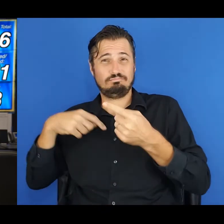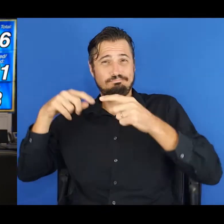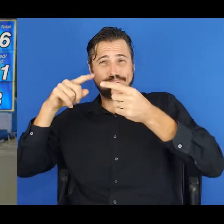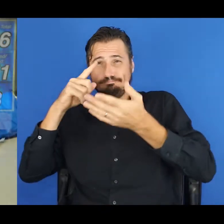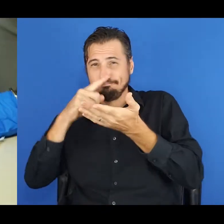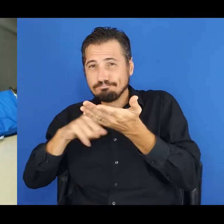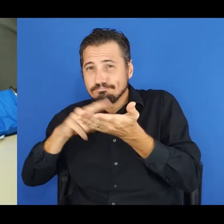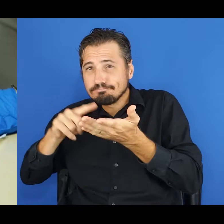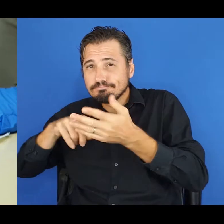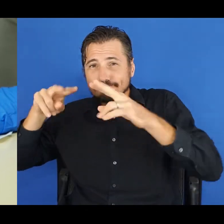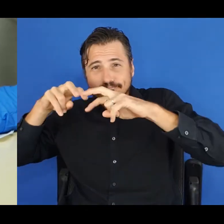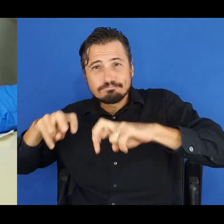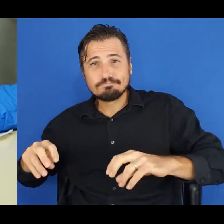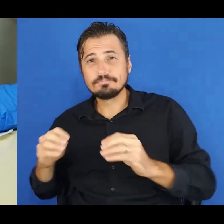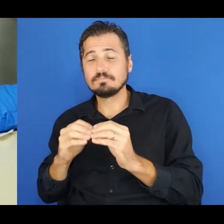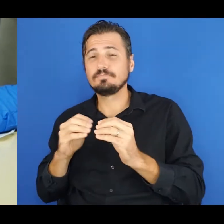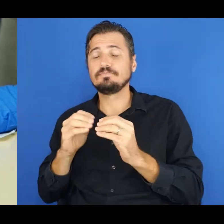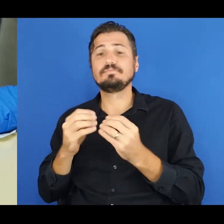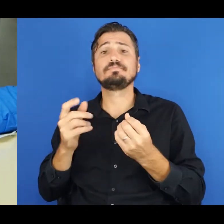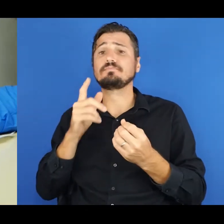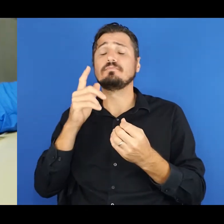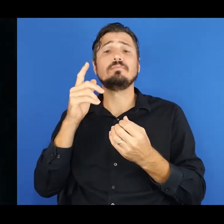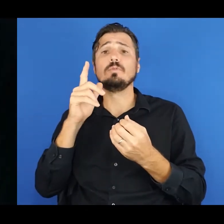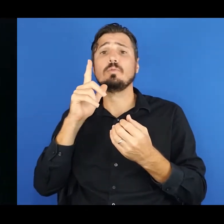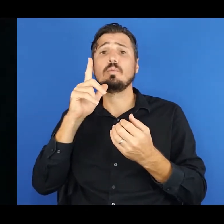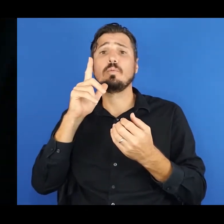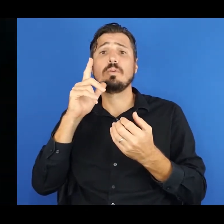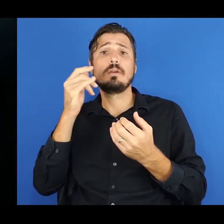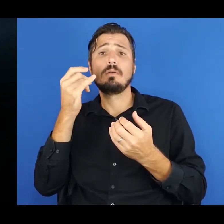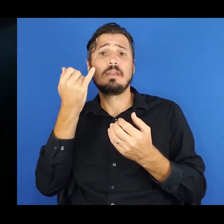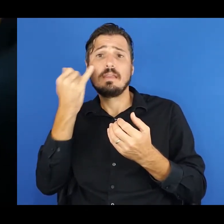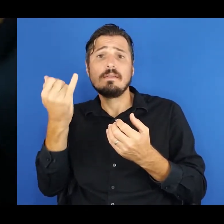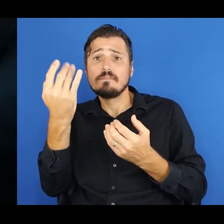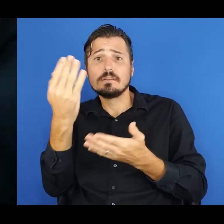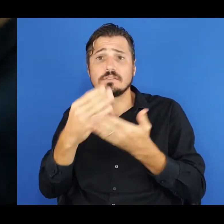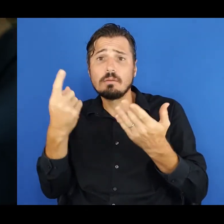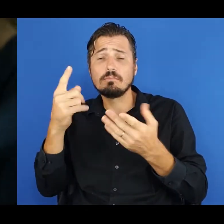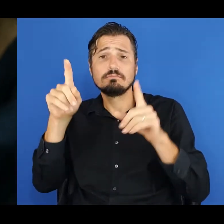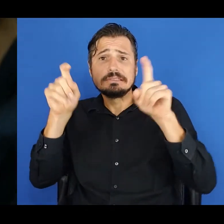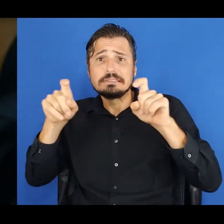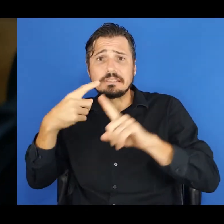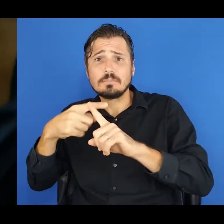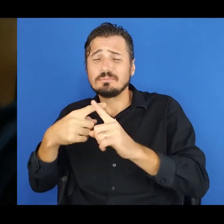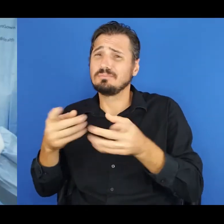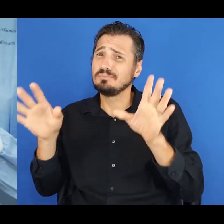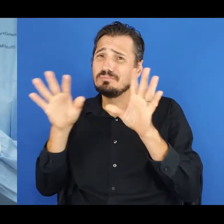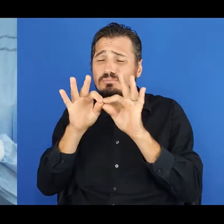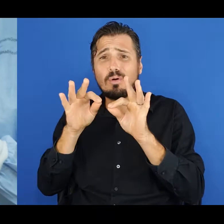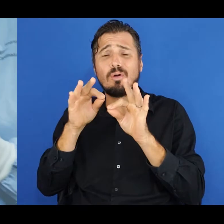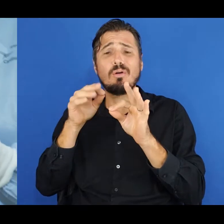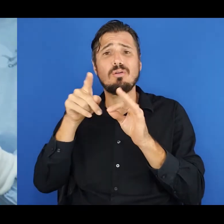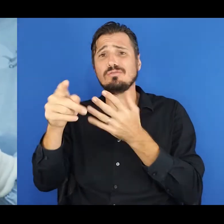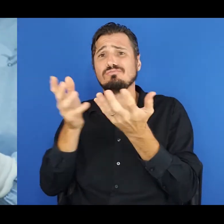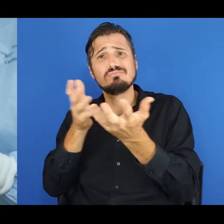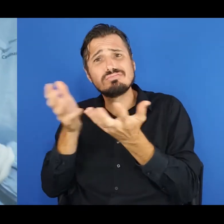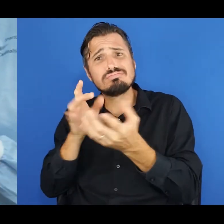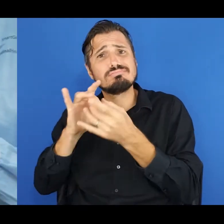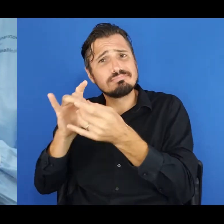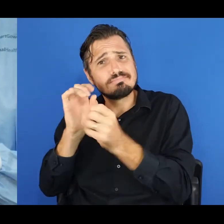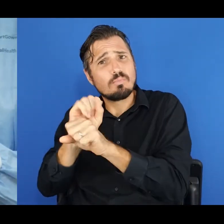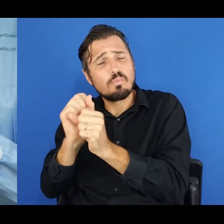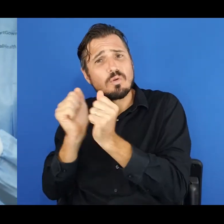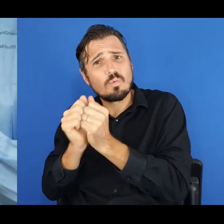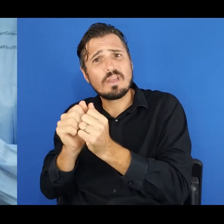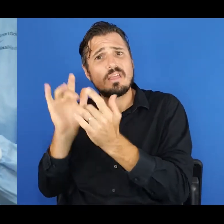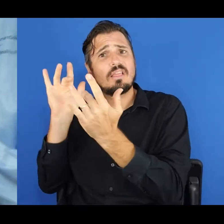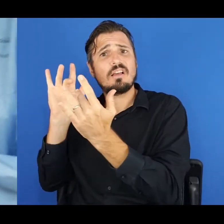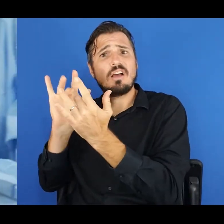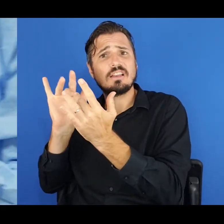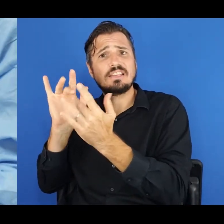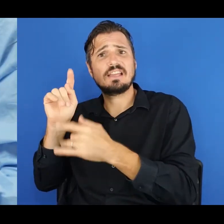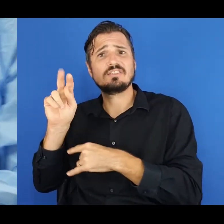We want to encourage anyone who has tested positive to cooperate with the state’s contract tracers. That is how we track down cases and stop the spread